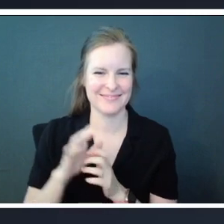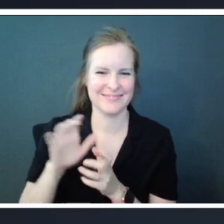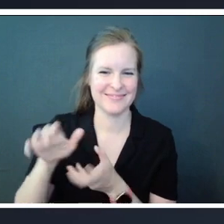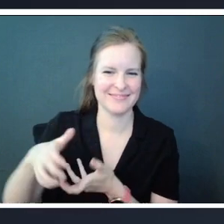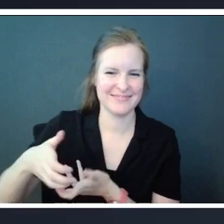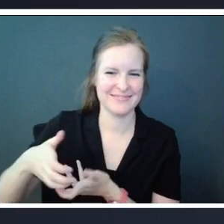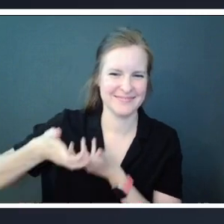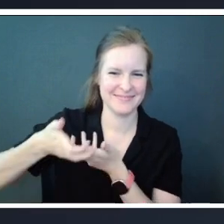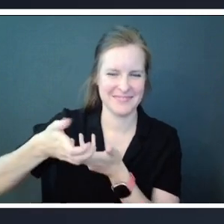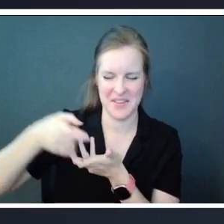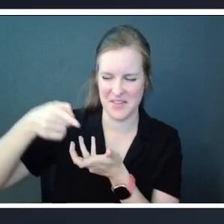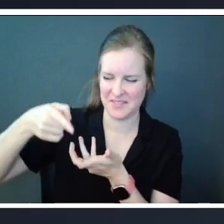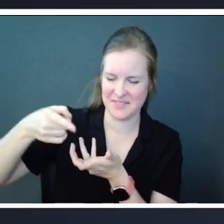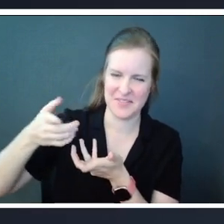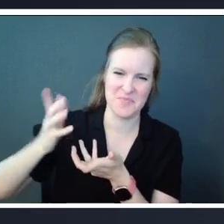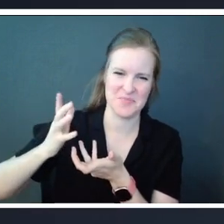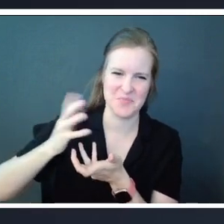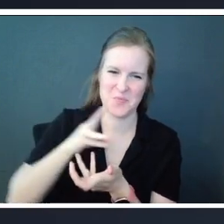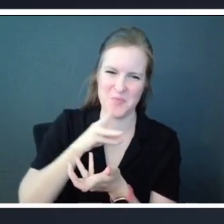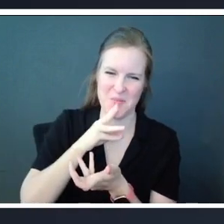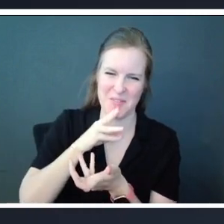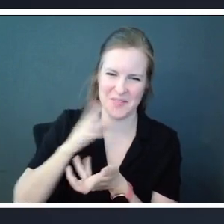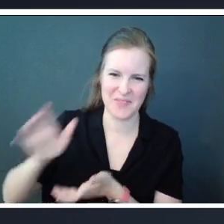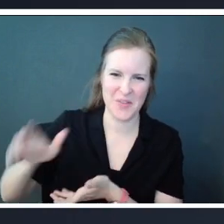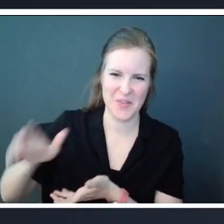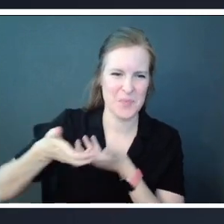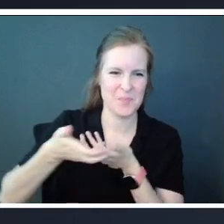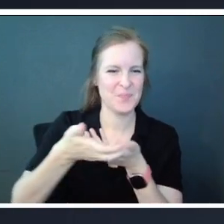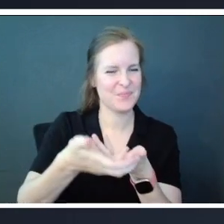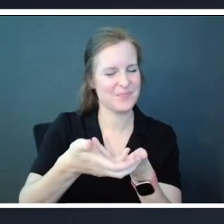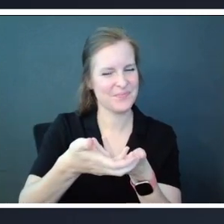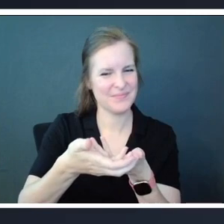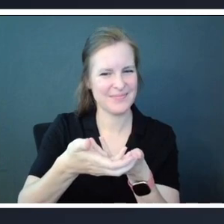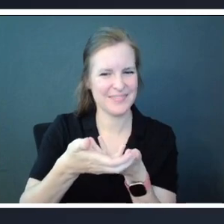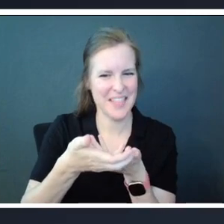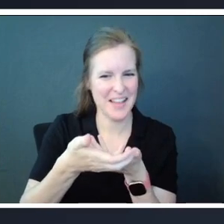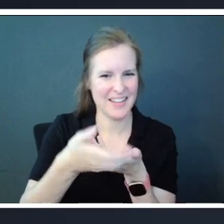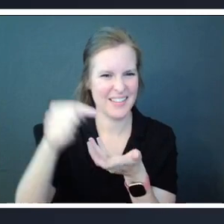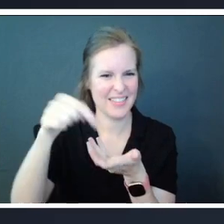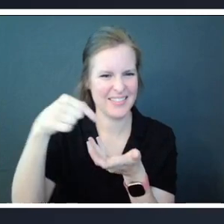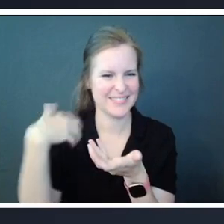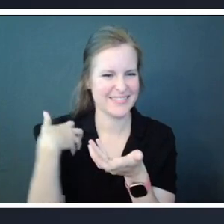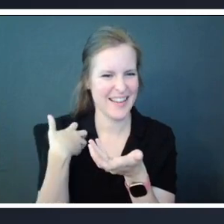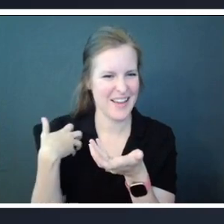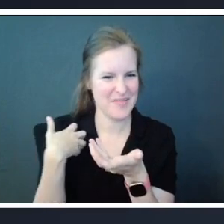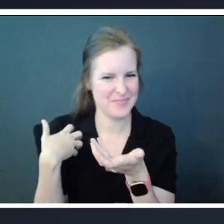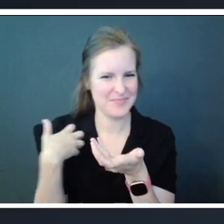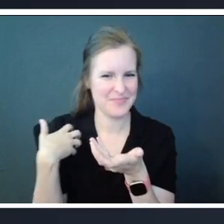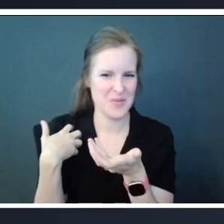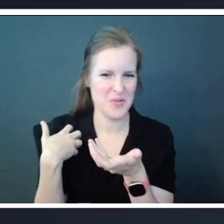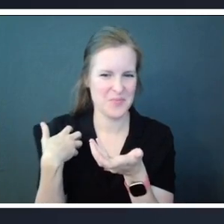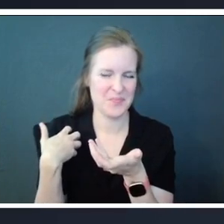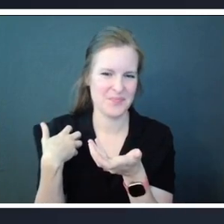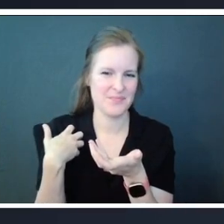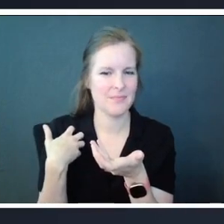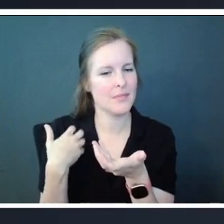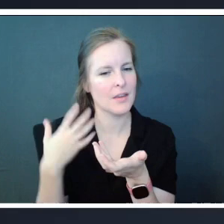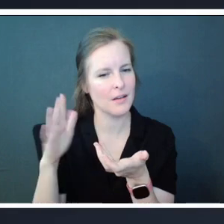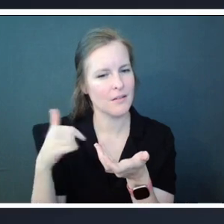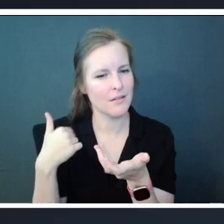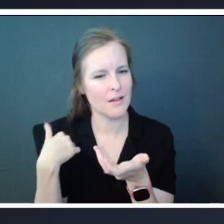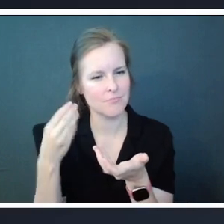up close view. So, this is one of our animals. And when we do programs, so, we see that two to three